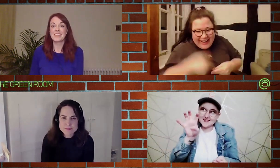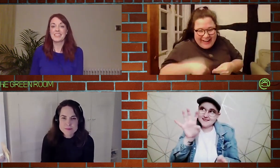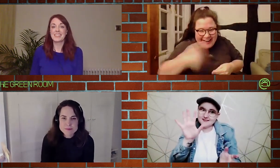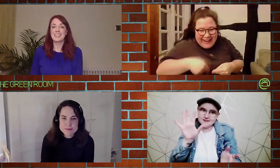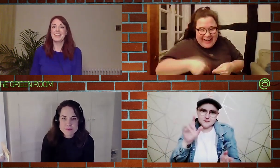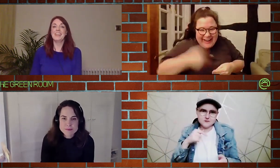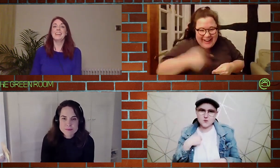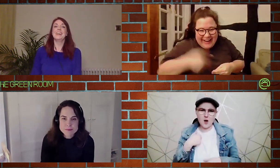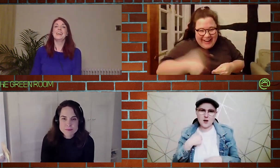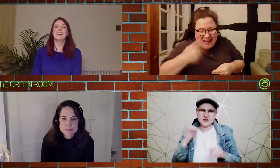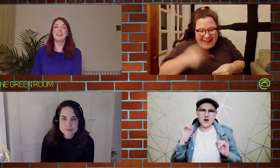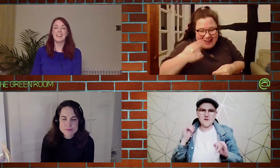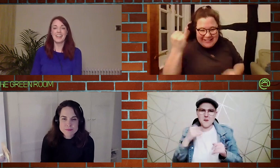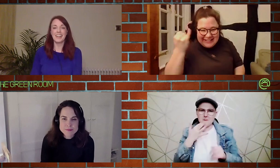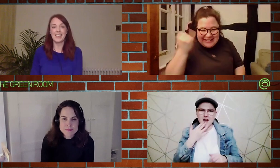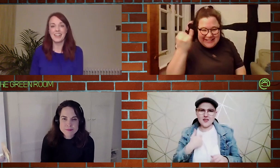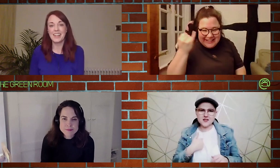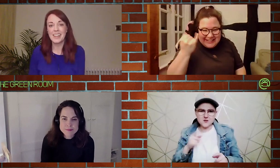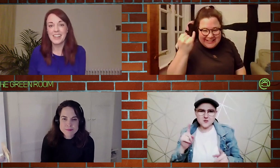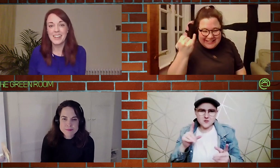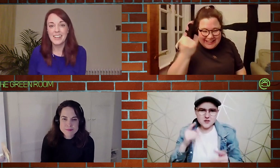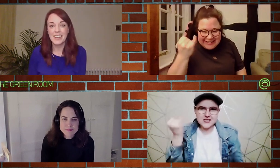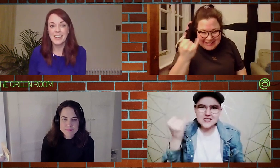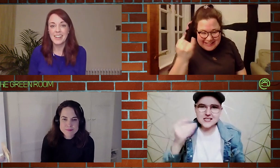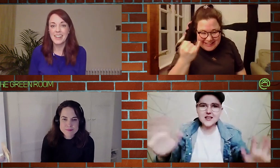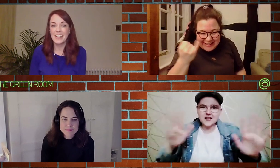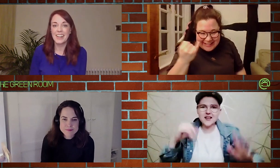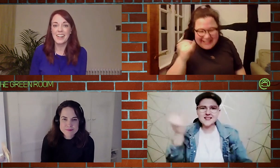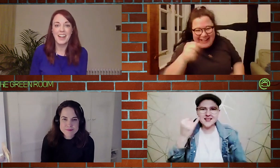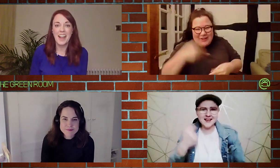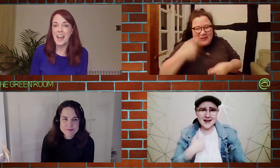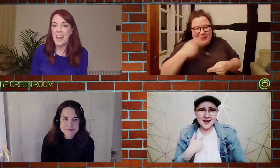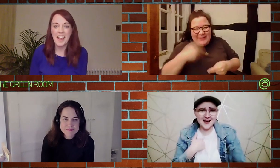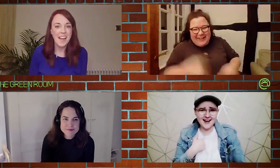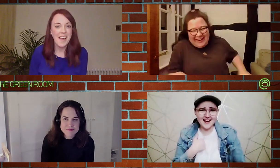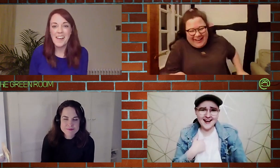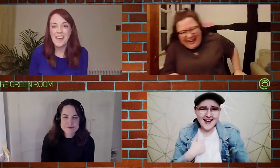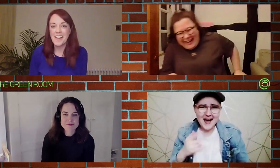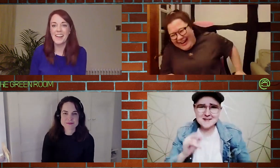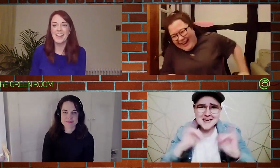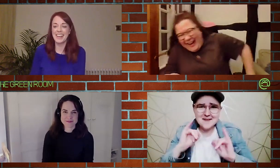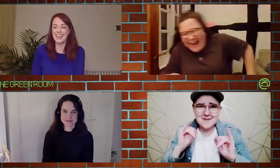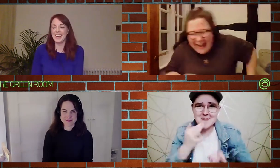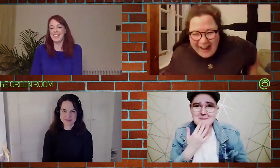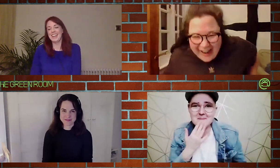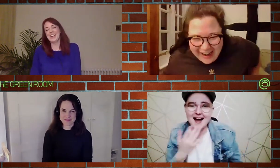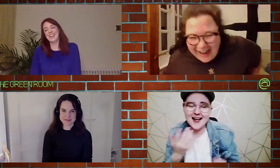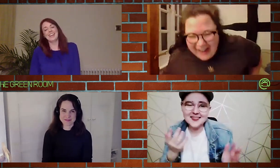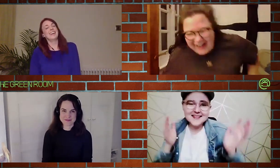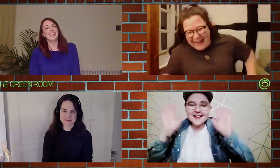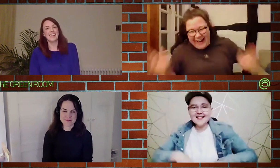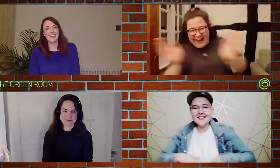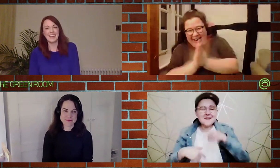There must have been what, fourteen? I can't actually remember BW: 16, two boxes of eight thats sixteen.